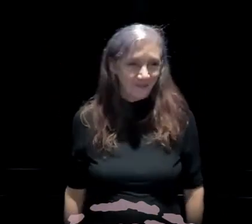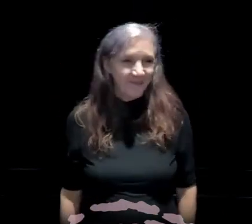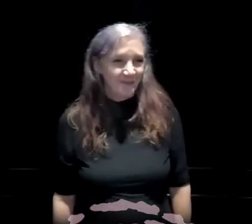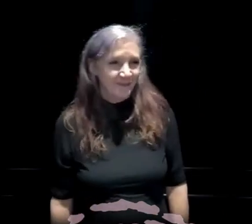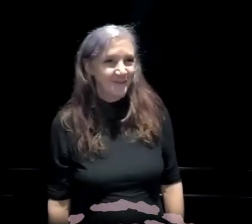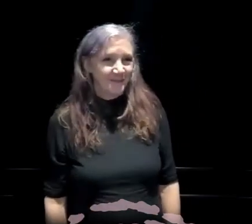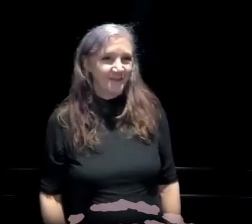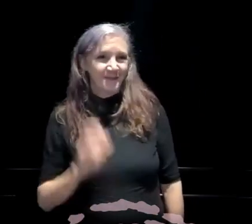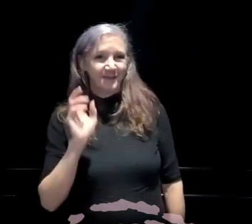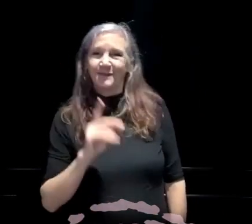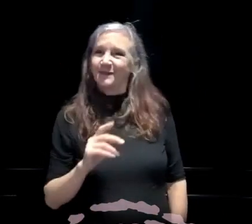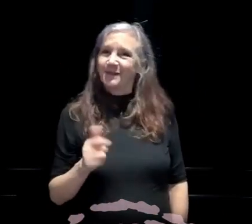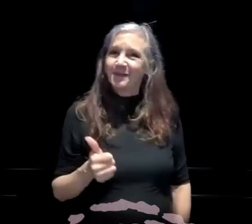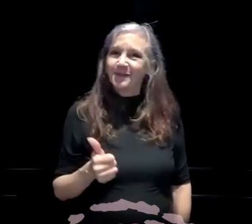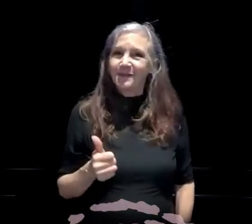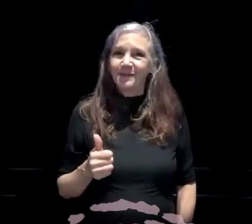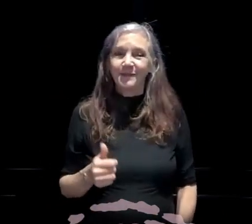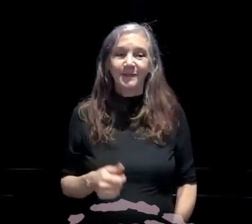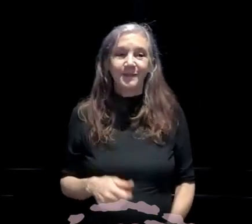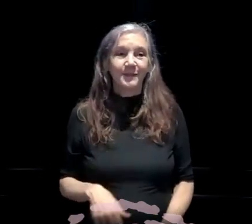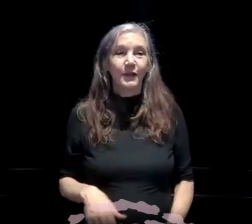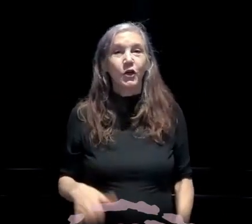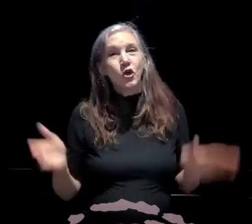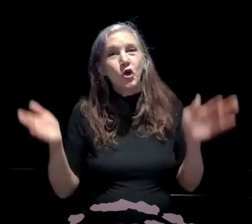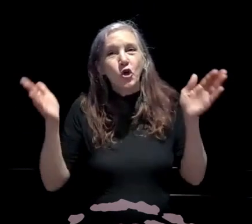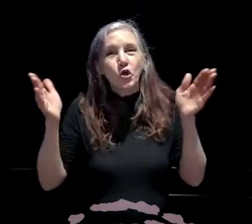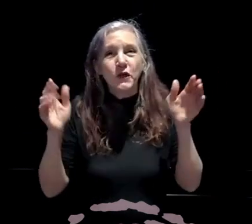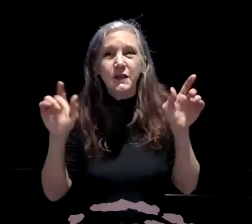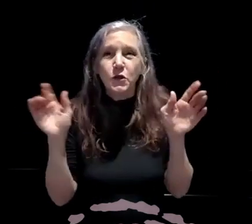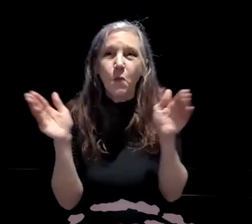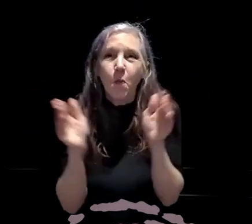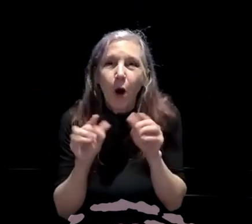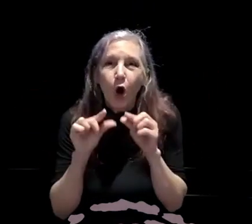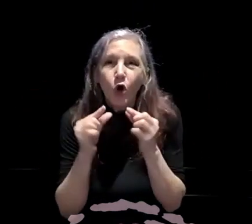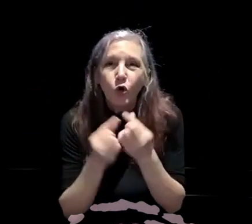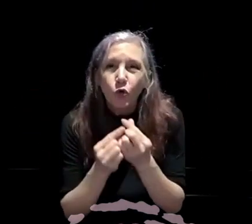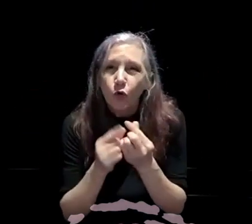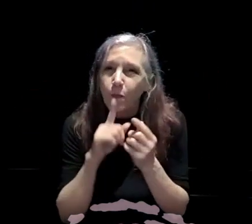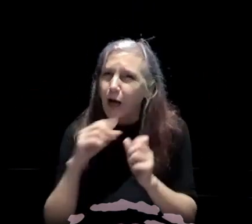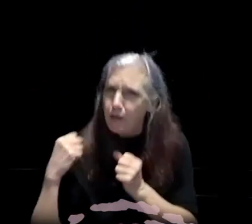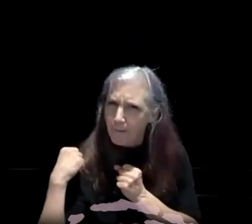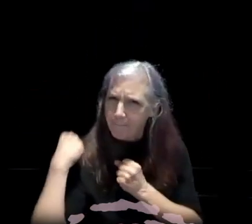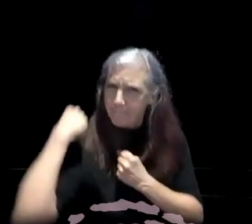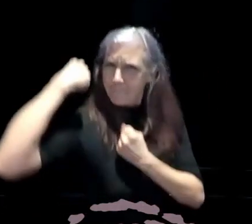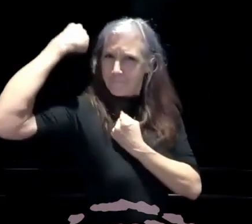Alright folks, you, you are small, but you're mighty. This is a small but mighty group, folks.